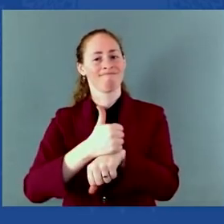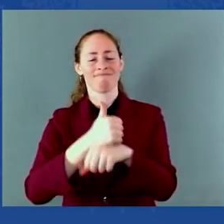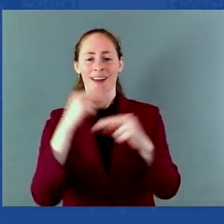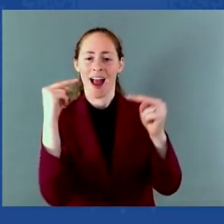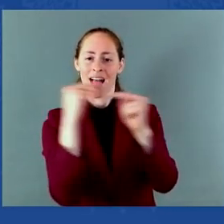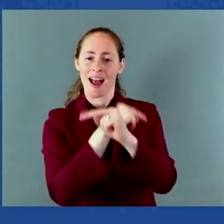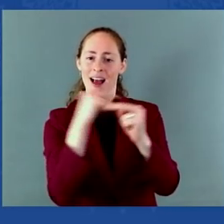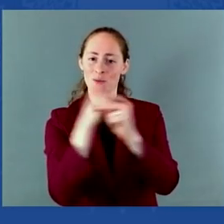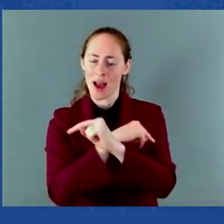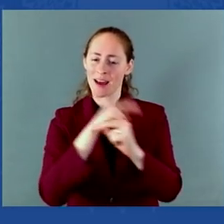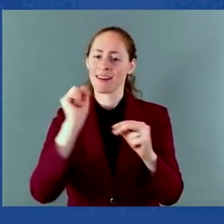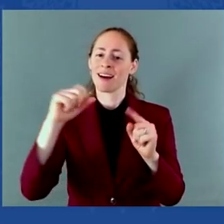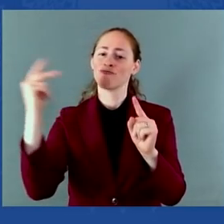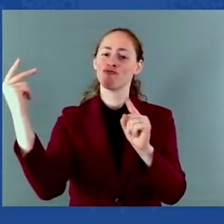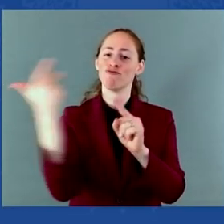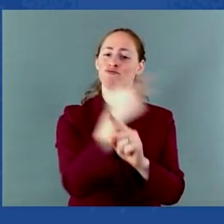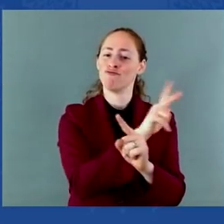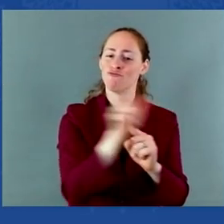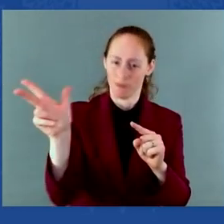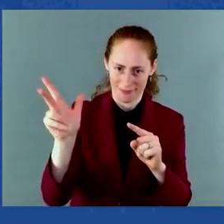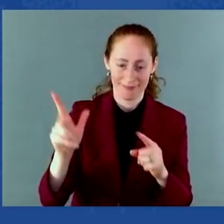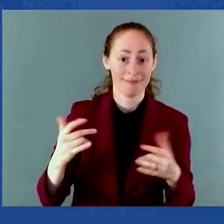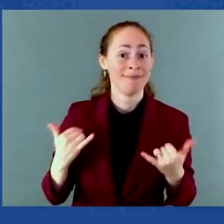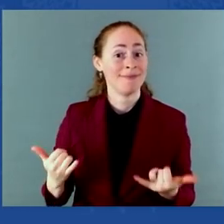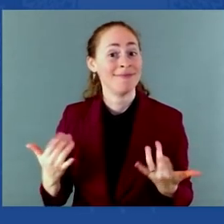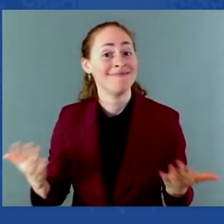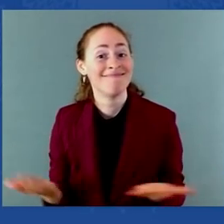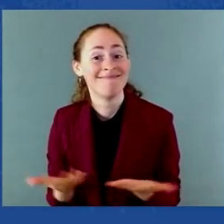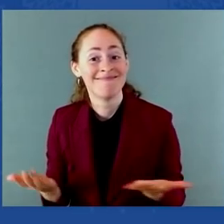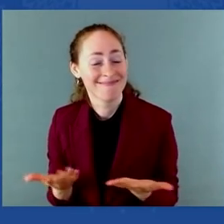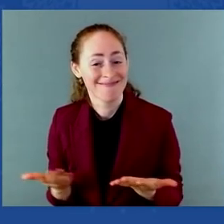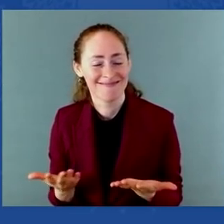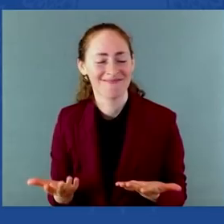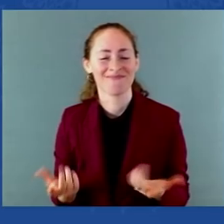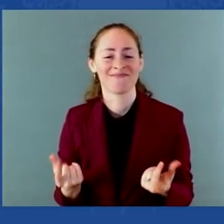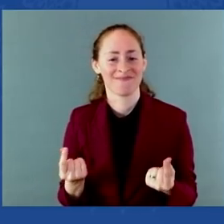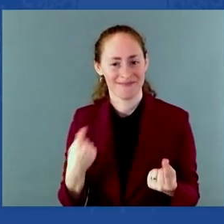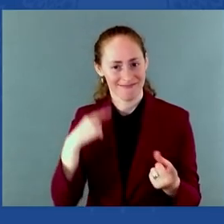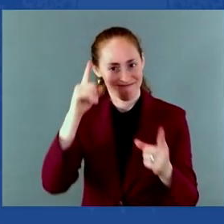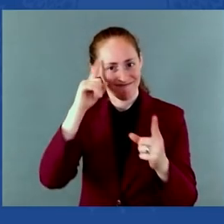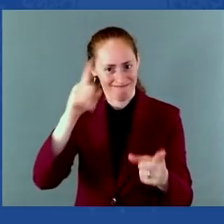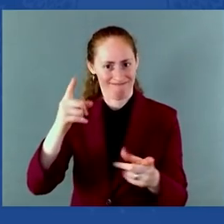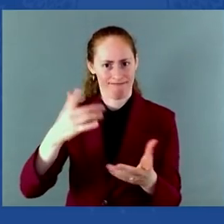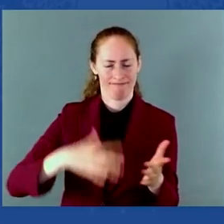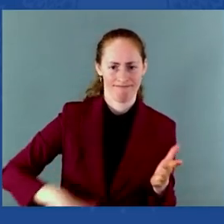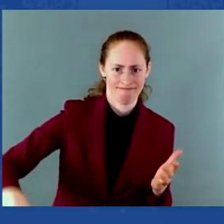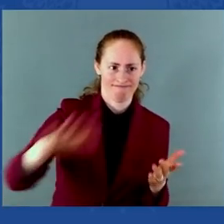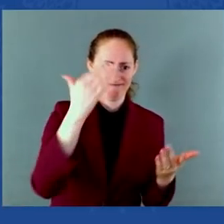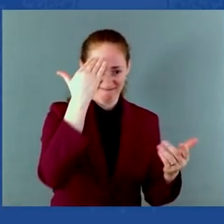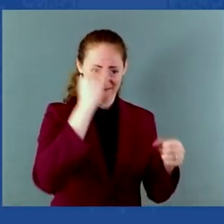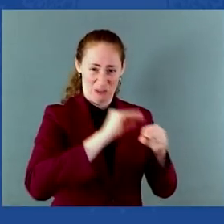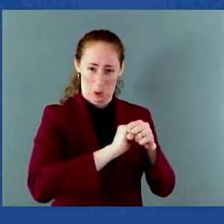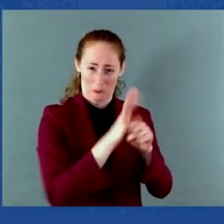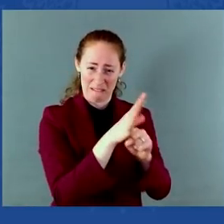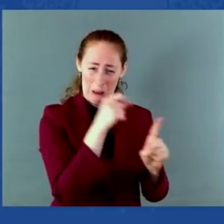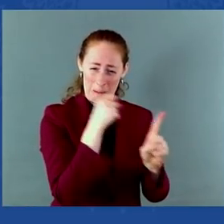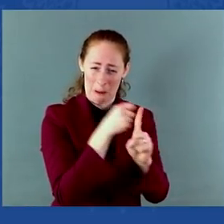And now, as we work to put the COVID-19 pandemic behind us, we will build an economy of the 21st century.